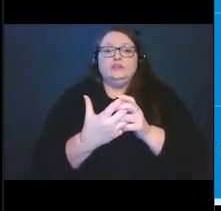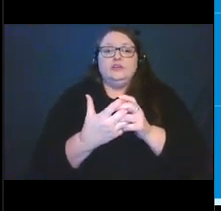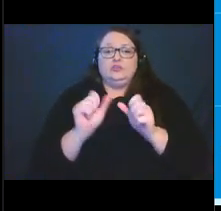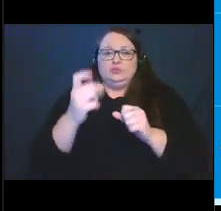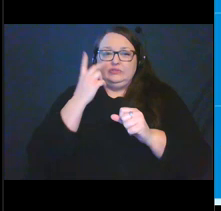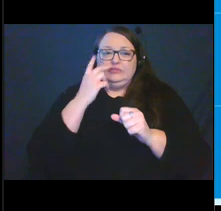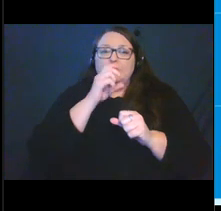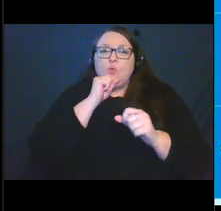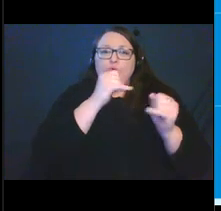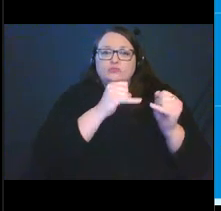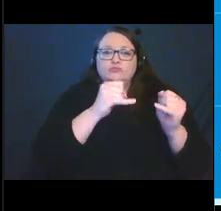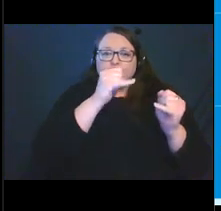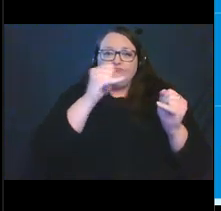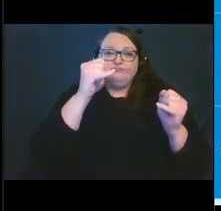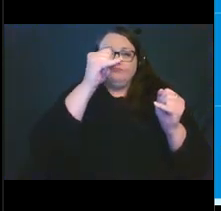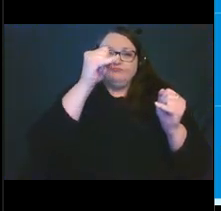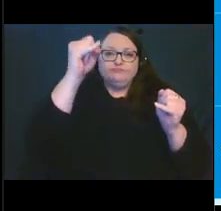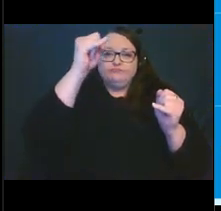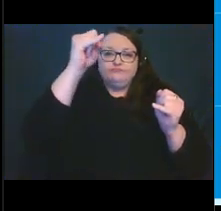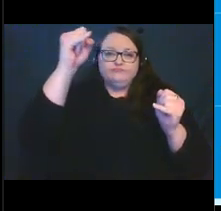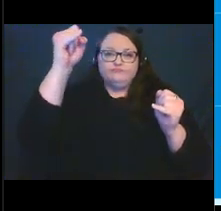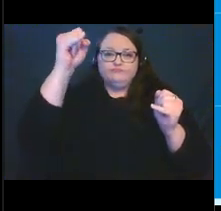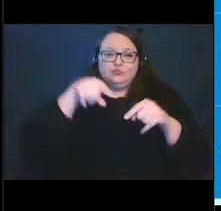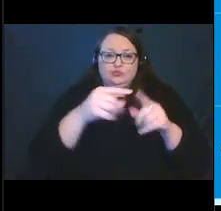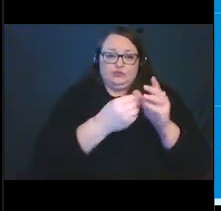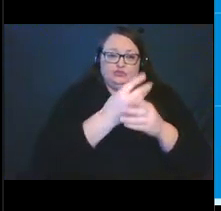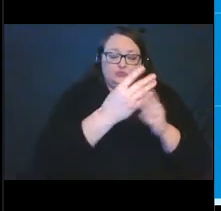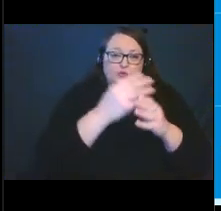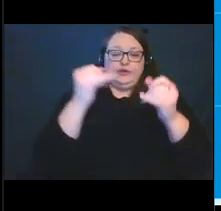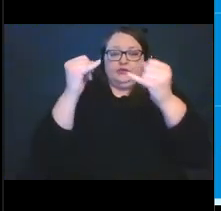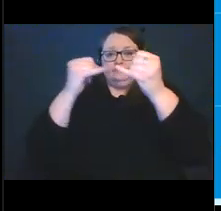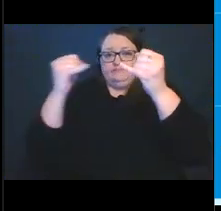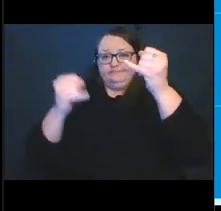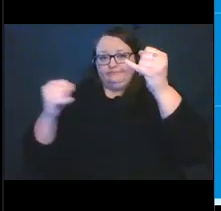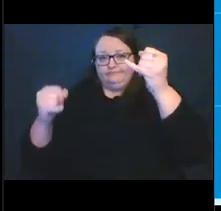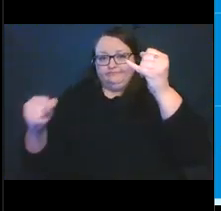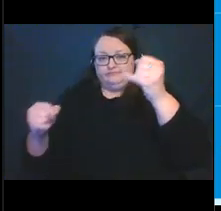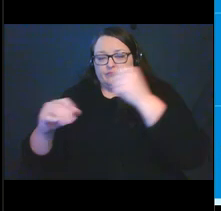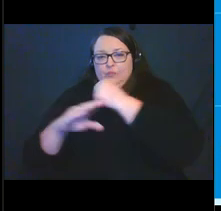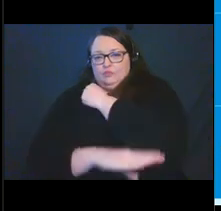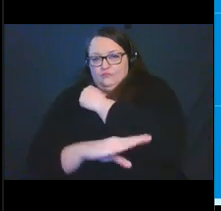the spring and the fall to provide lower values in the spring than they are in the fall. You'll also